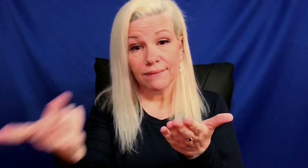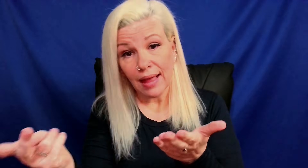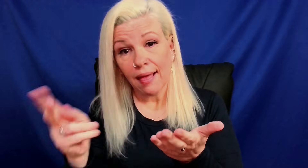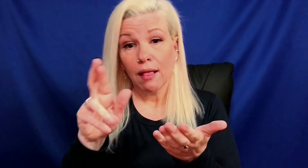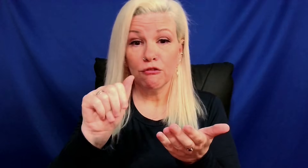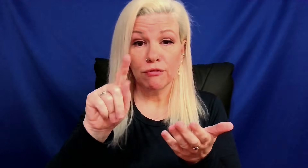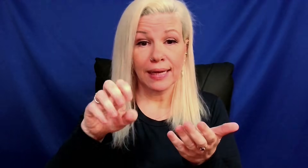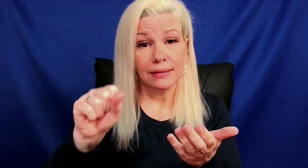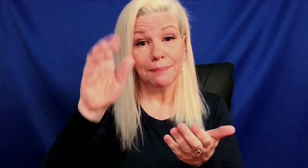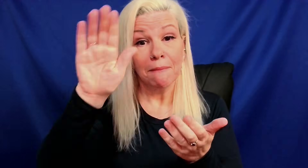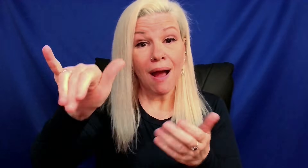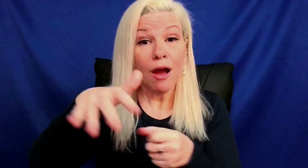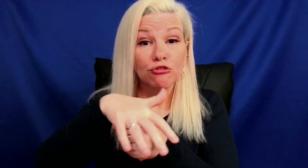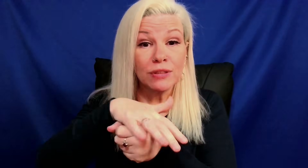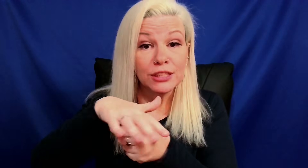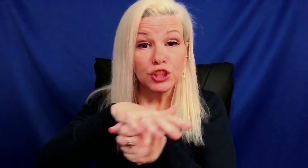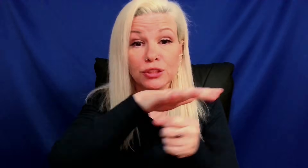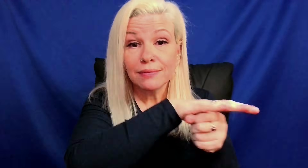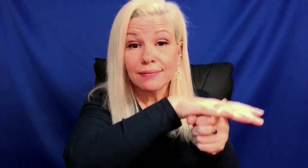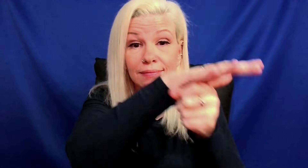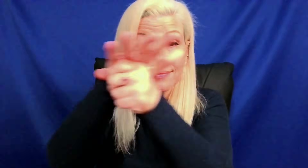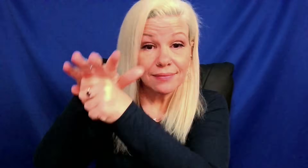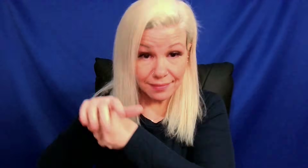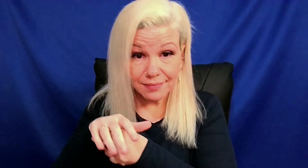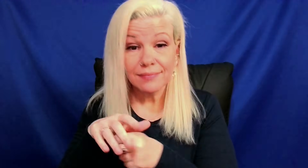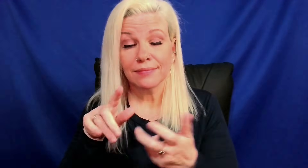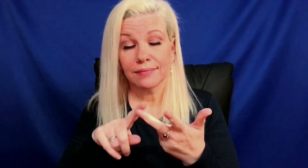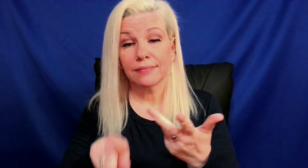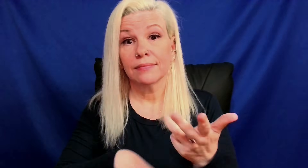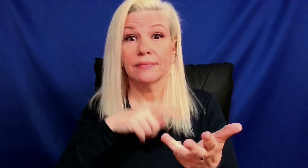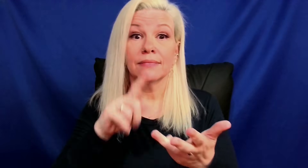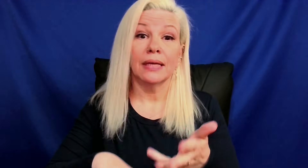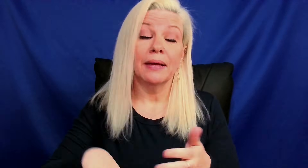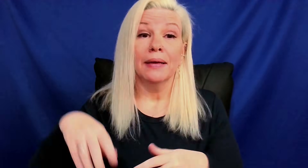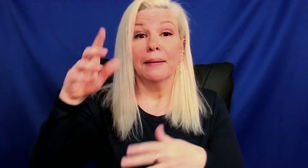and score patterns across different demographic groups.